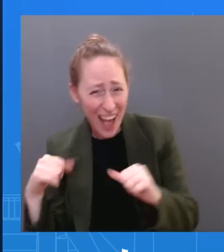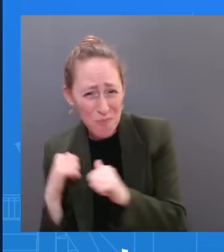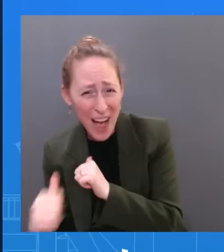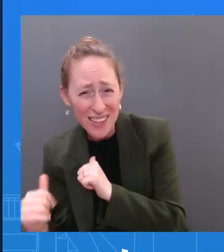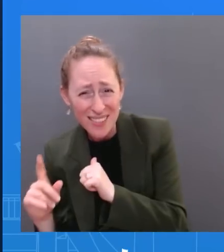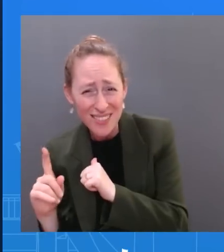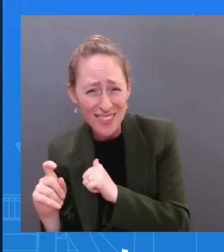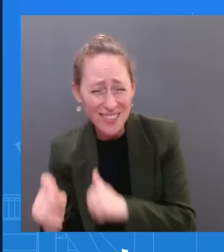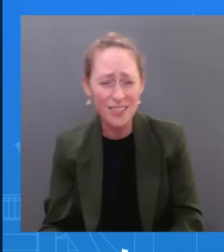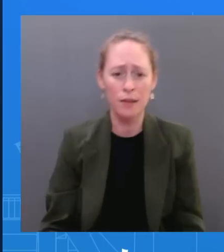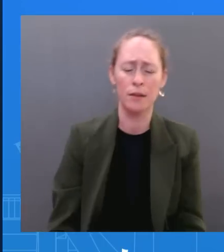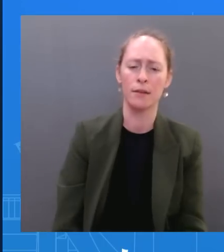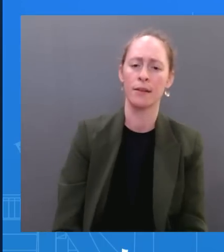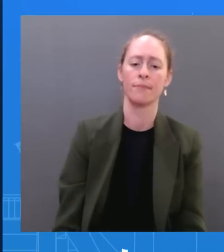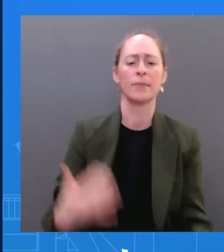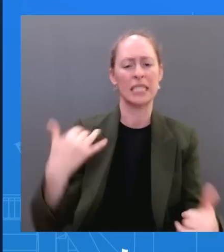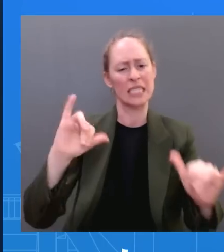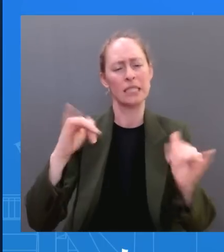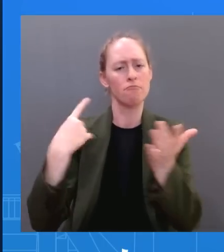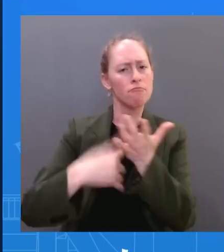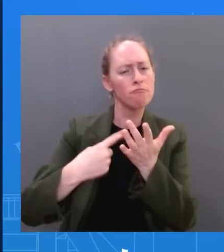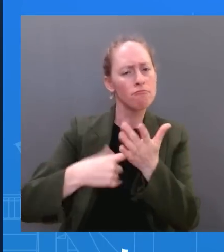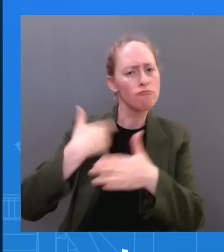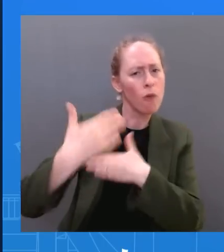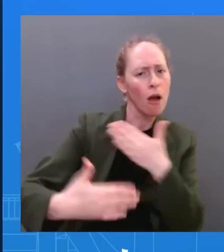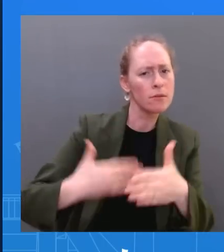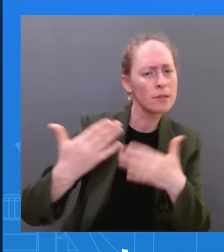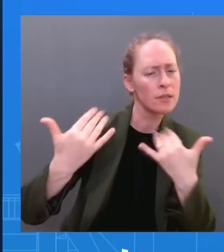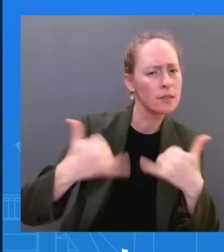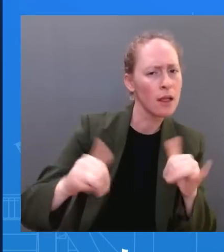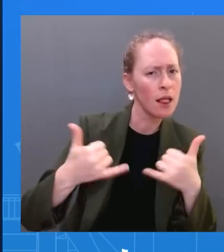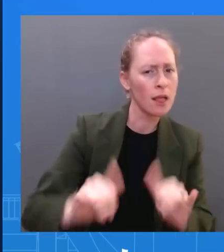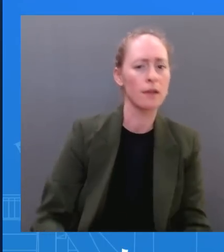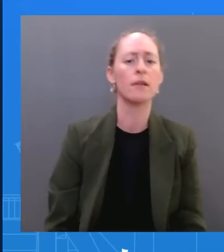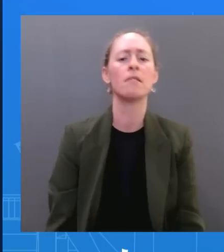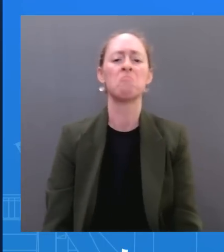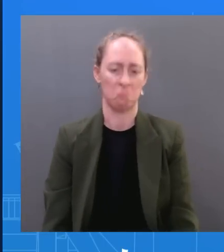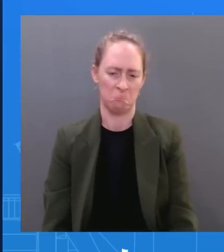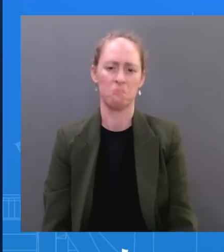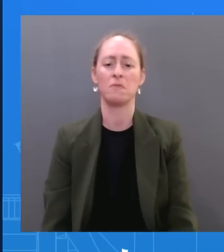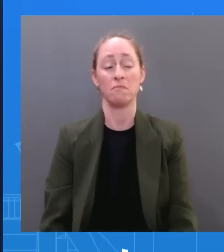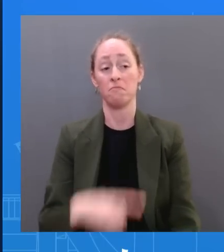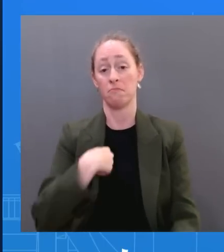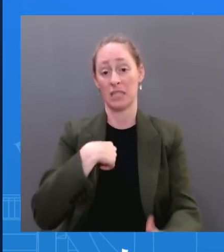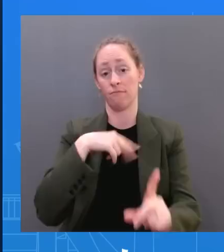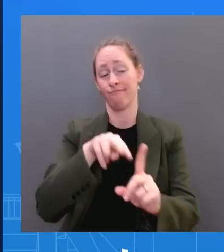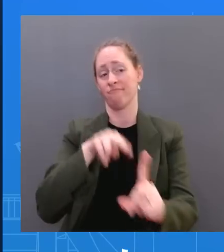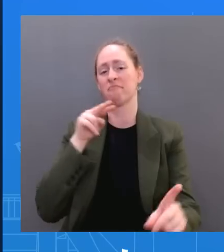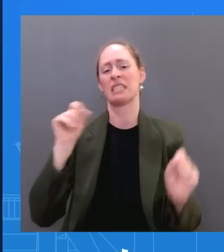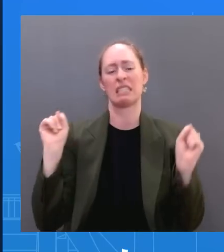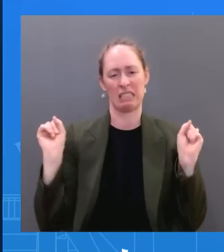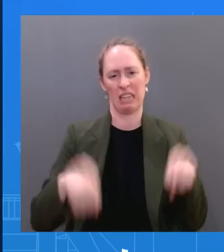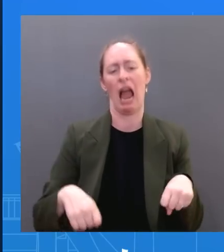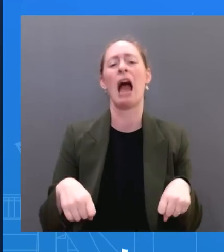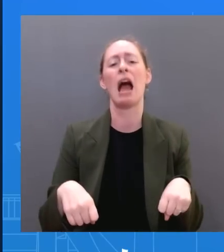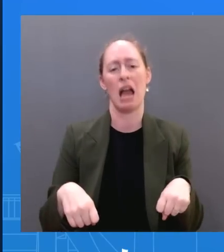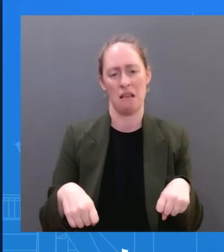to a bill that a strong, bipartisan majority of both the House and the Senate can get behind, that can be signed into law by President Biden,